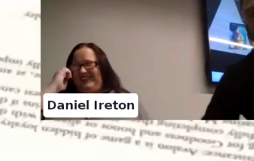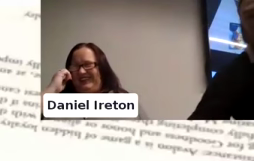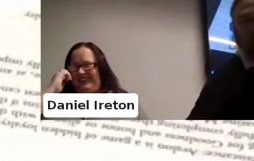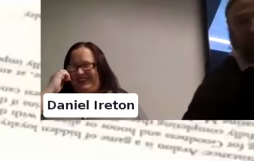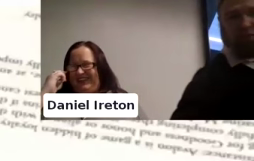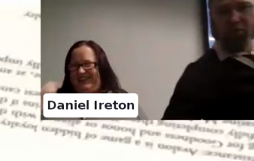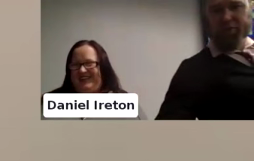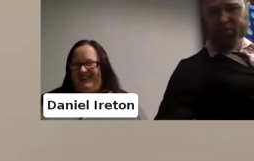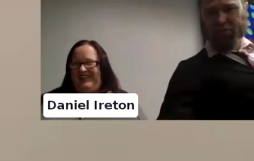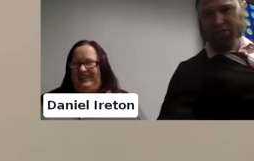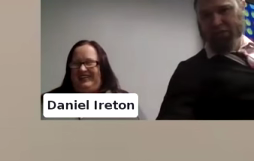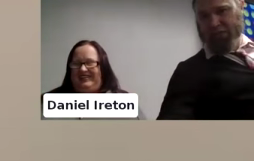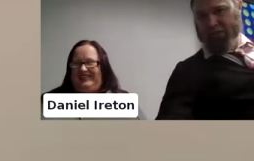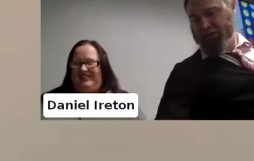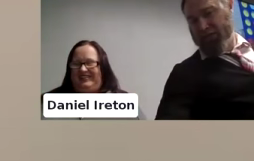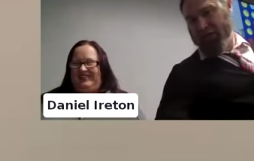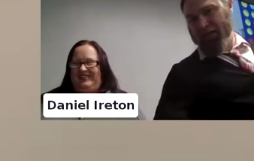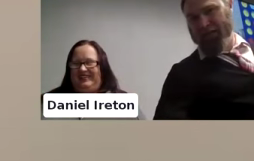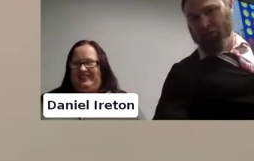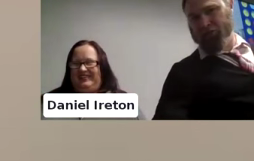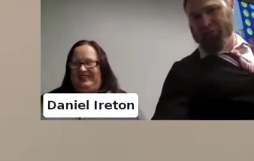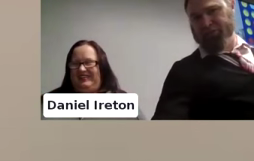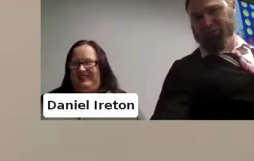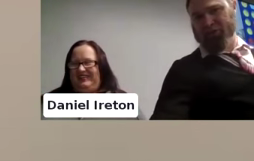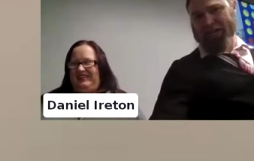And all of the family fights inherent in the game of monopoly.